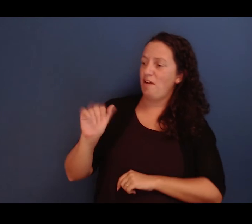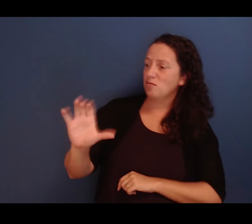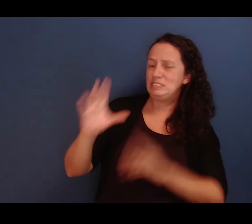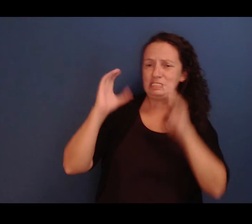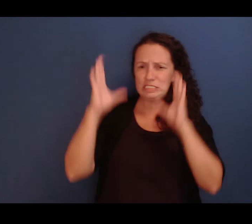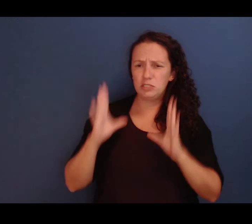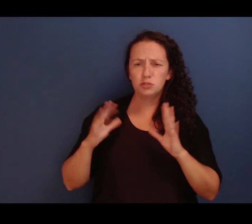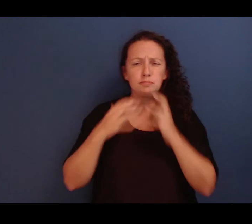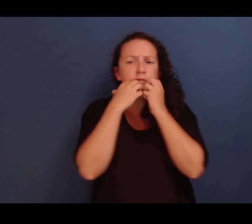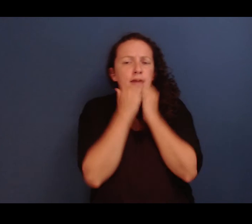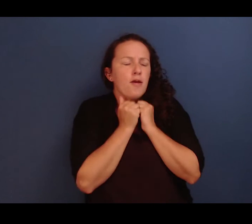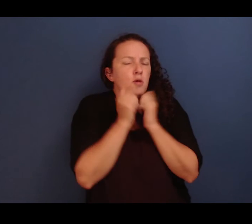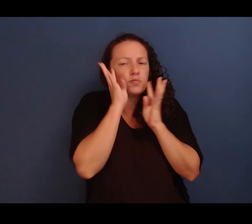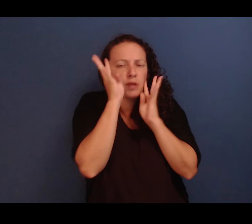of our faculty.